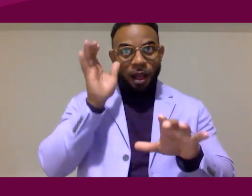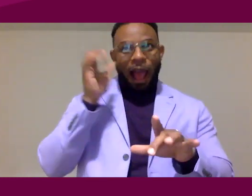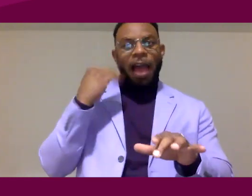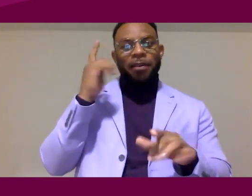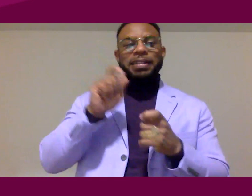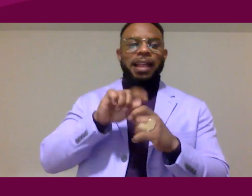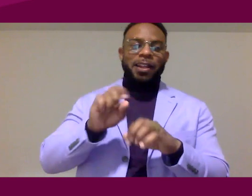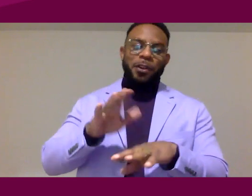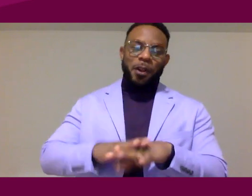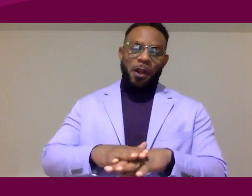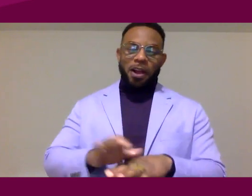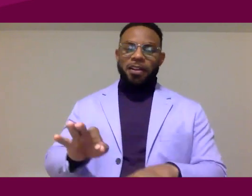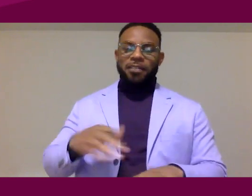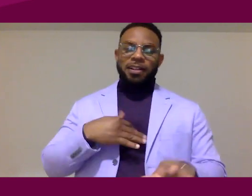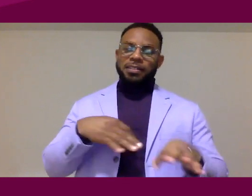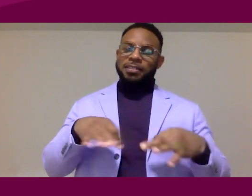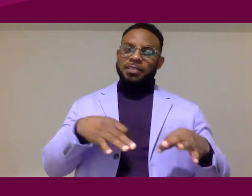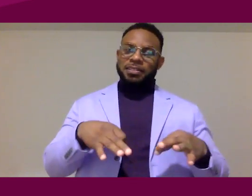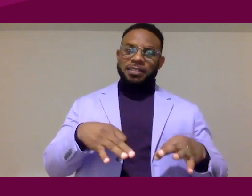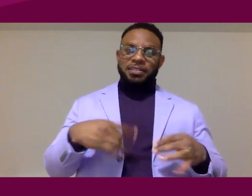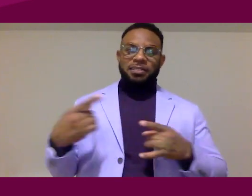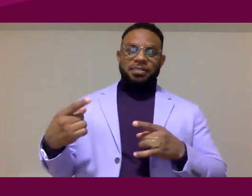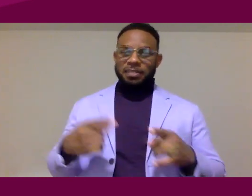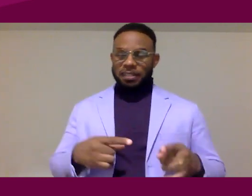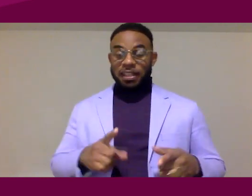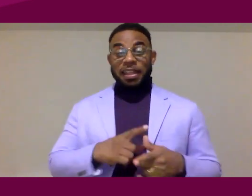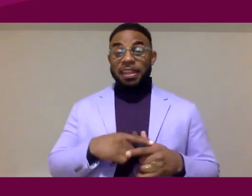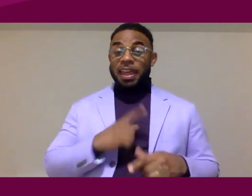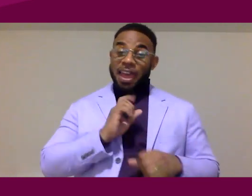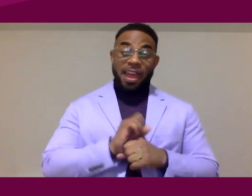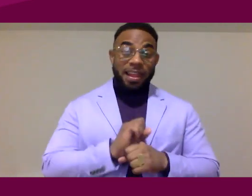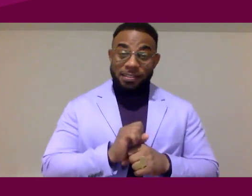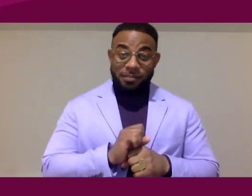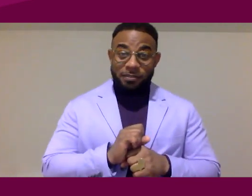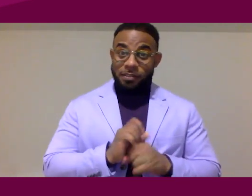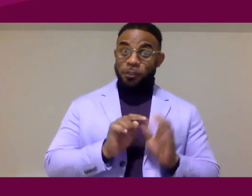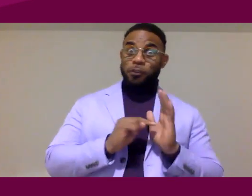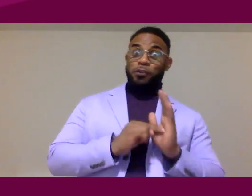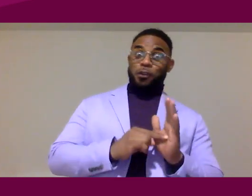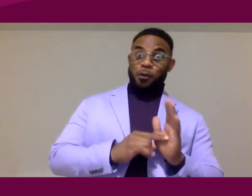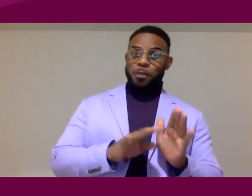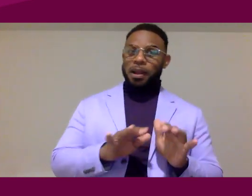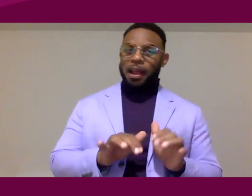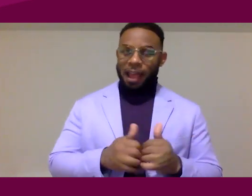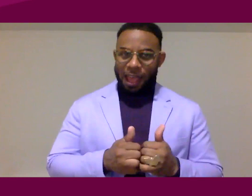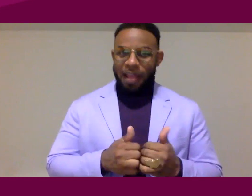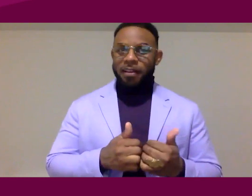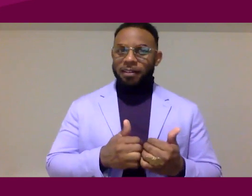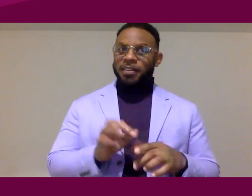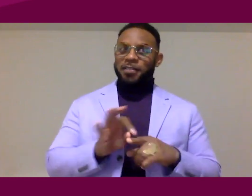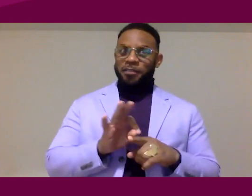I explained what the use case was and then I actually showed them how it functioned,